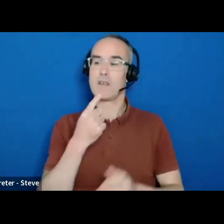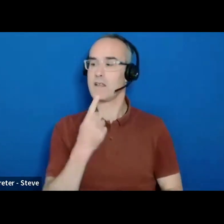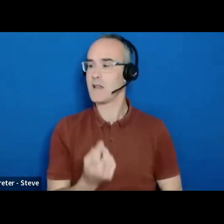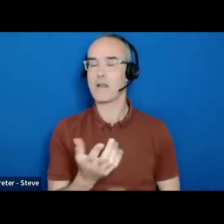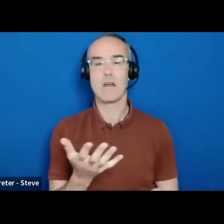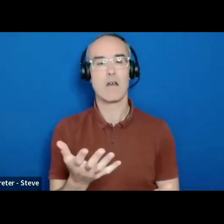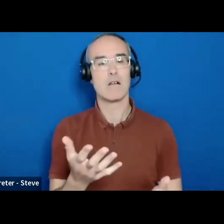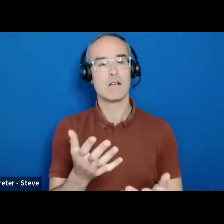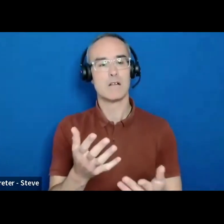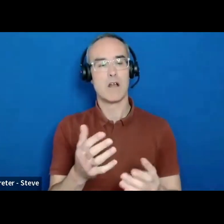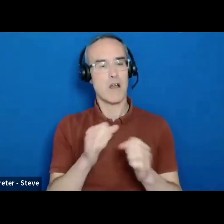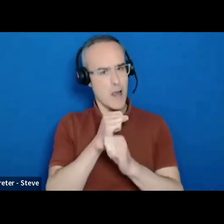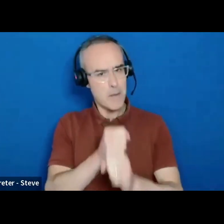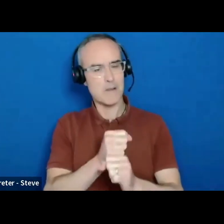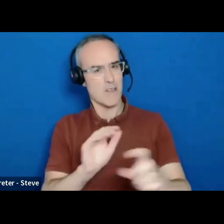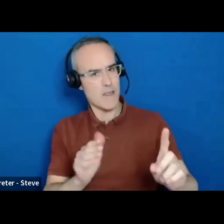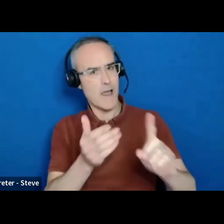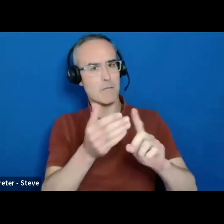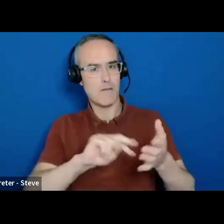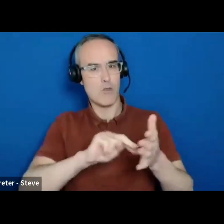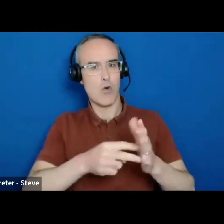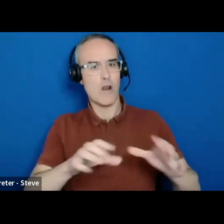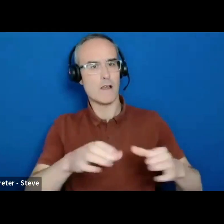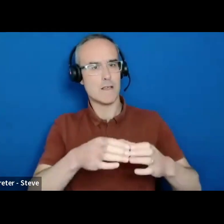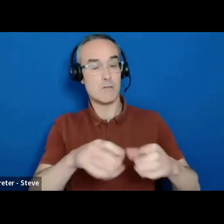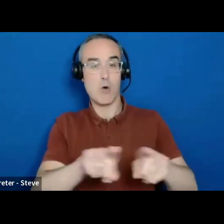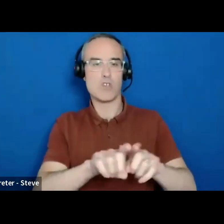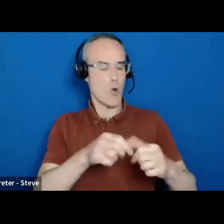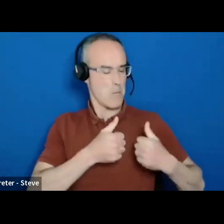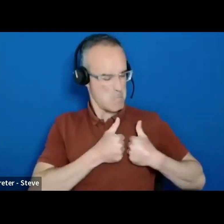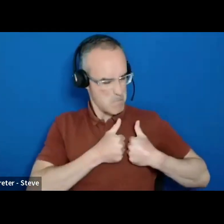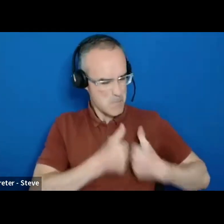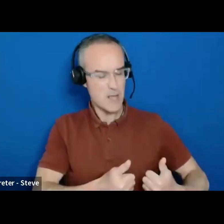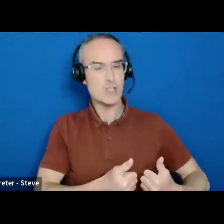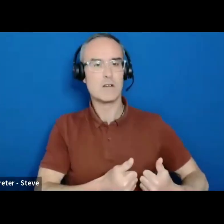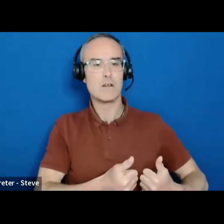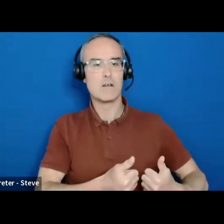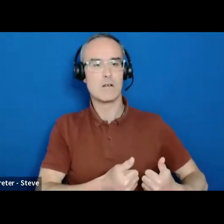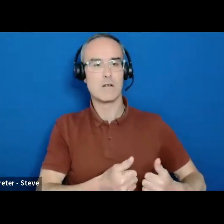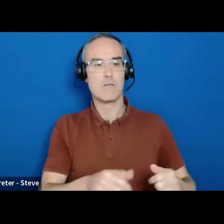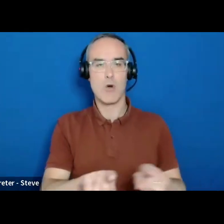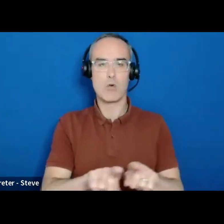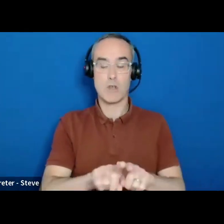organisation and a passion for what they do. We also look for people that can think strategically and